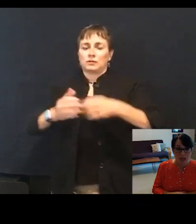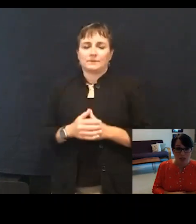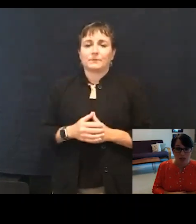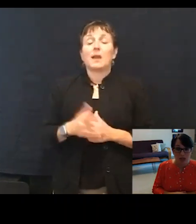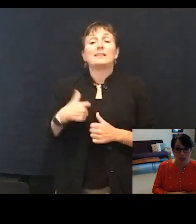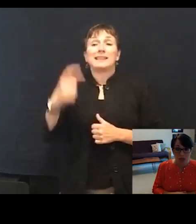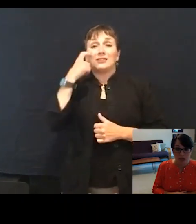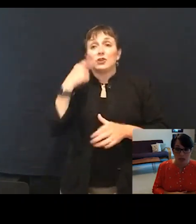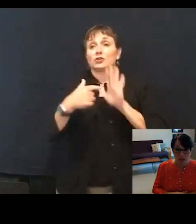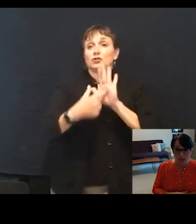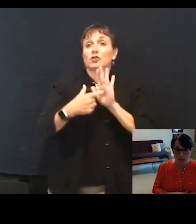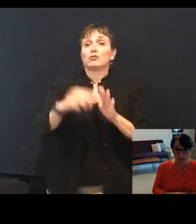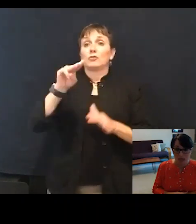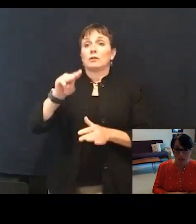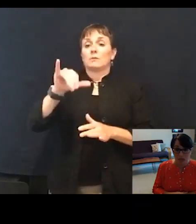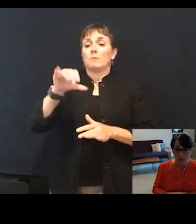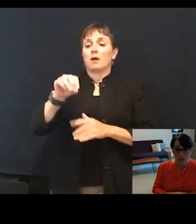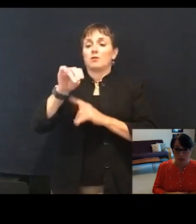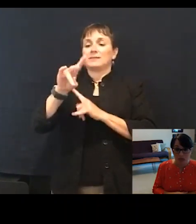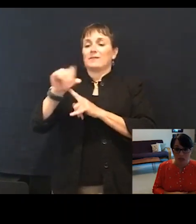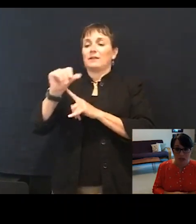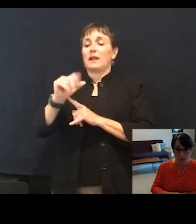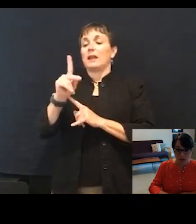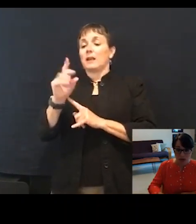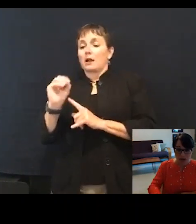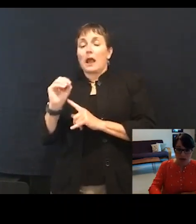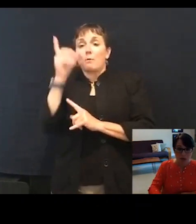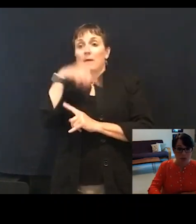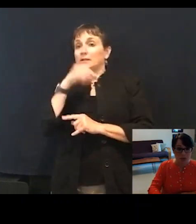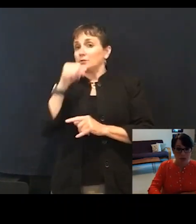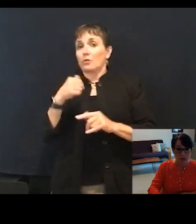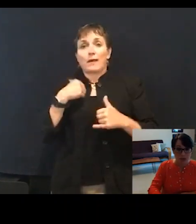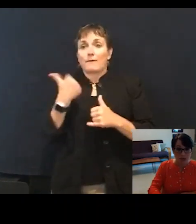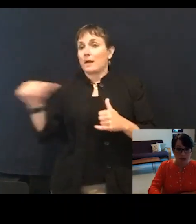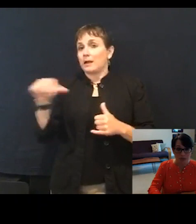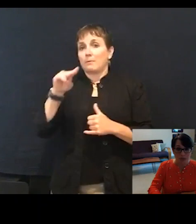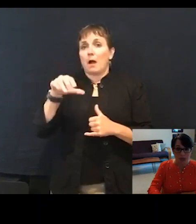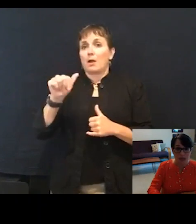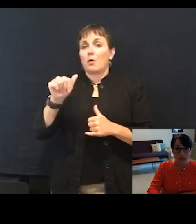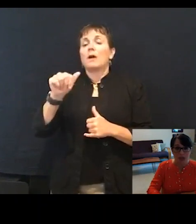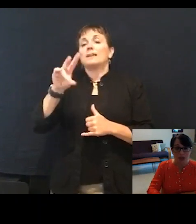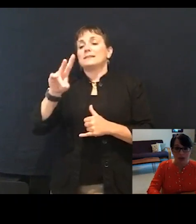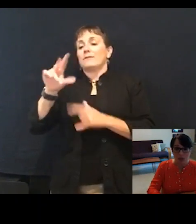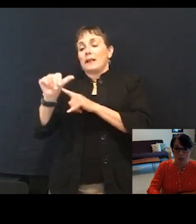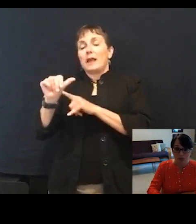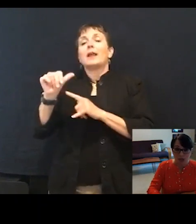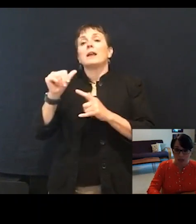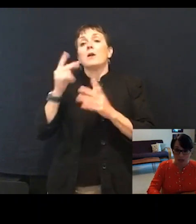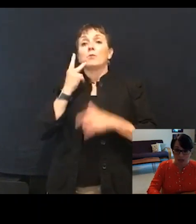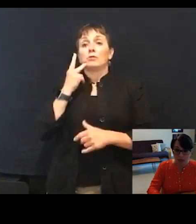do not express myosin 7A protein in either their eyes or in their ears. They are profoundly deaf.